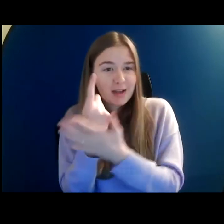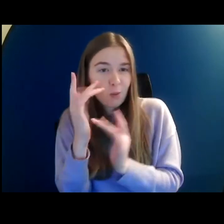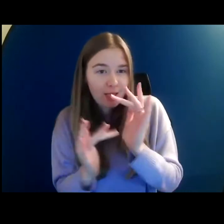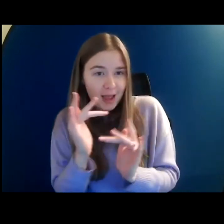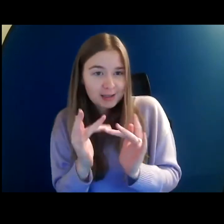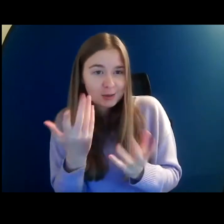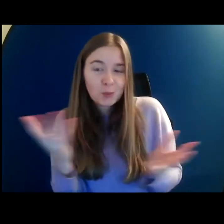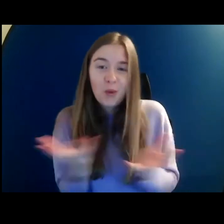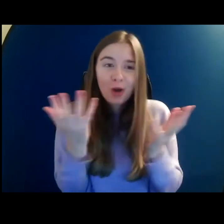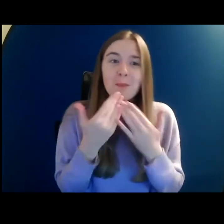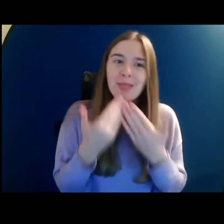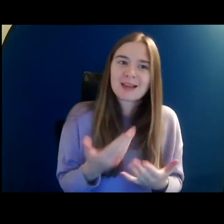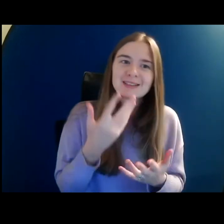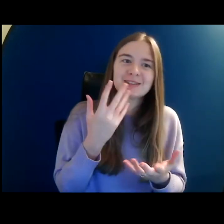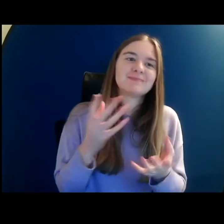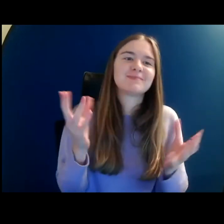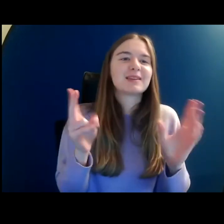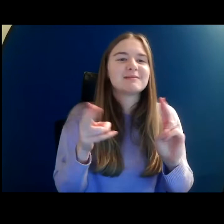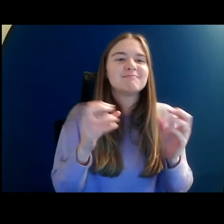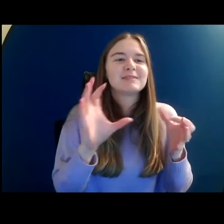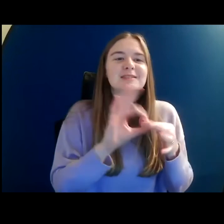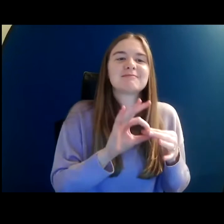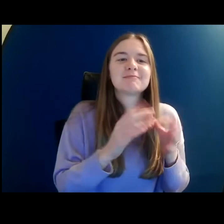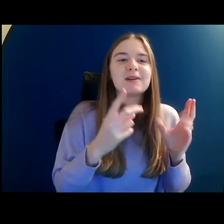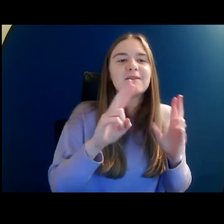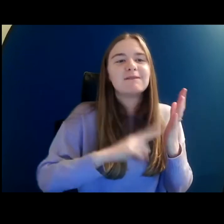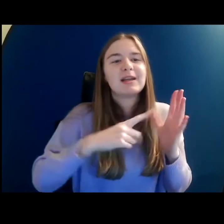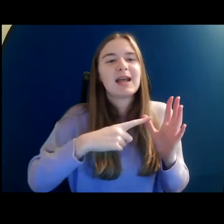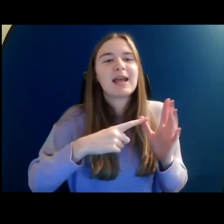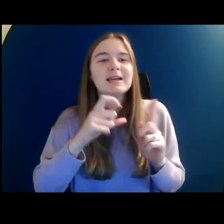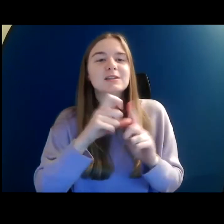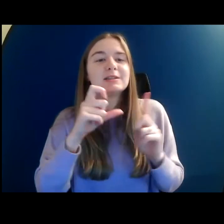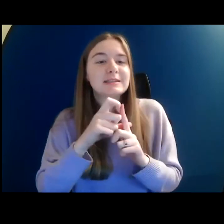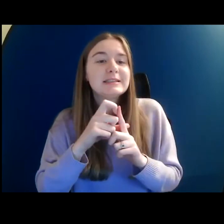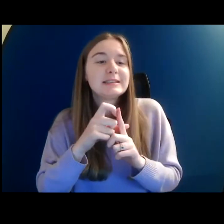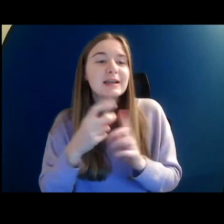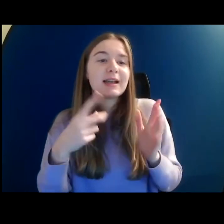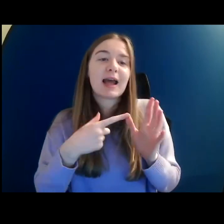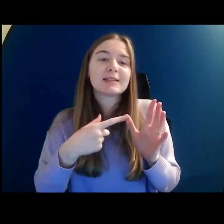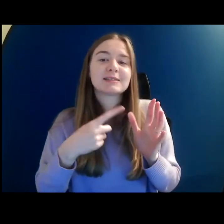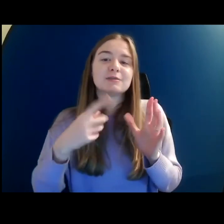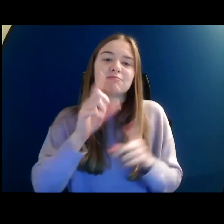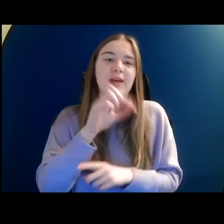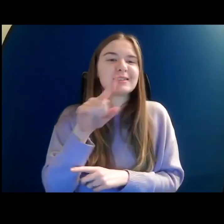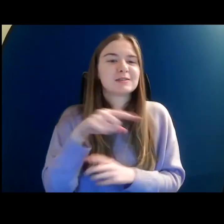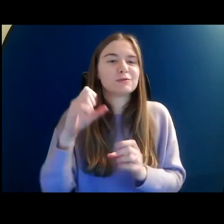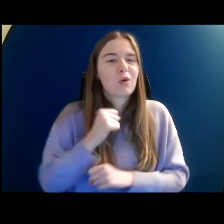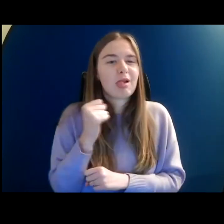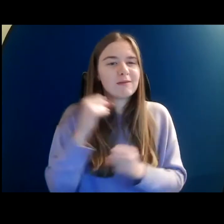please do tag us @VADundee and @ScotlandVenice, and please do use any of the speaker's social links that are gonna be posted